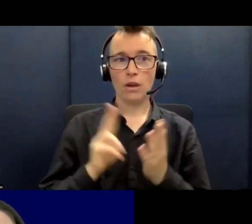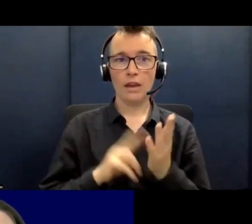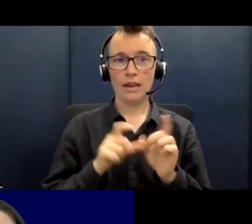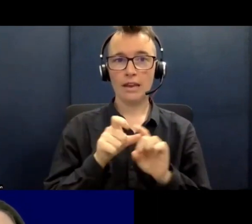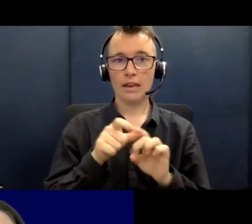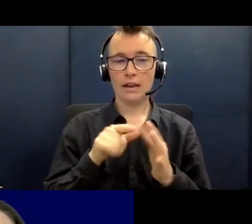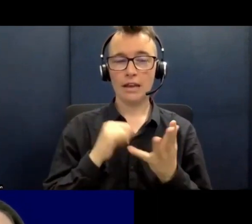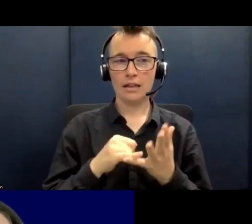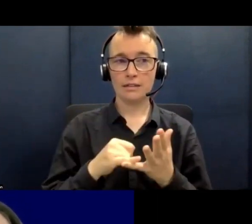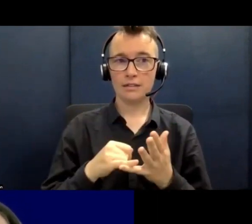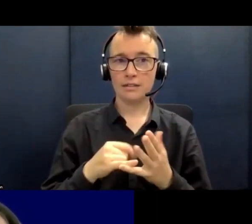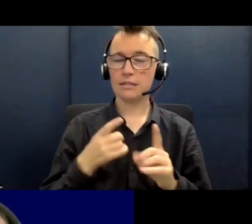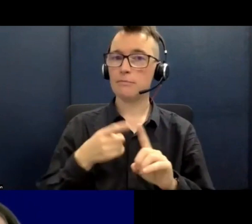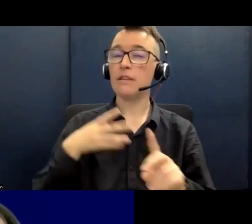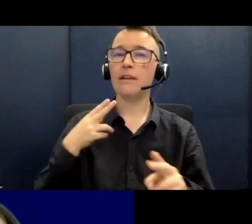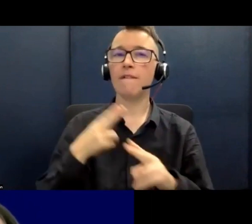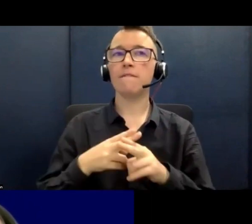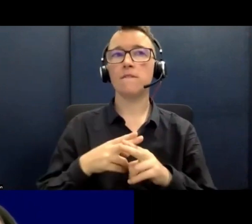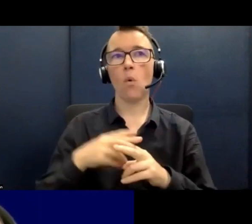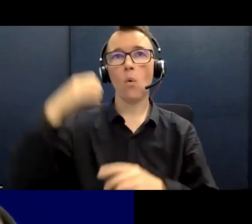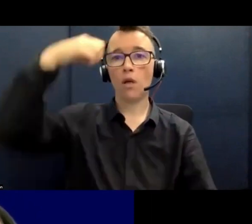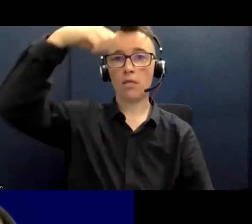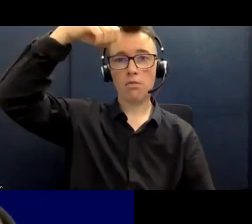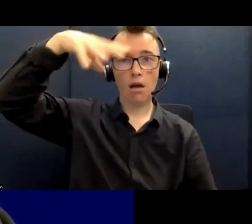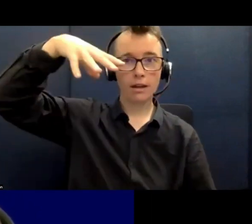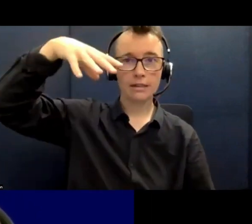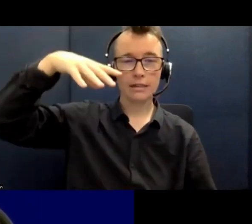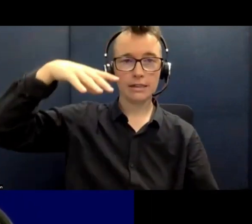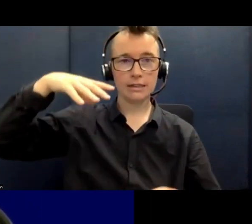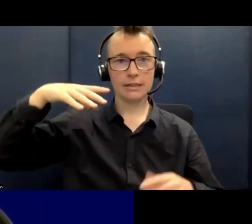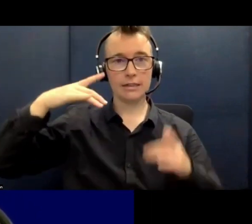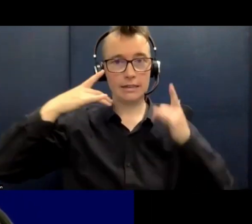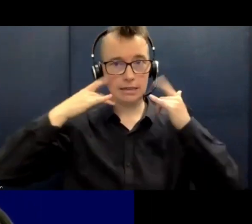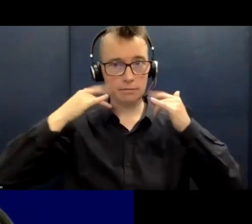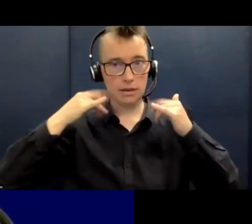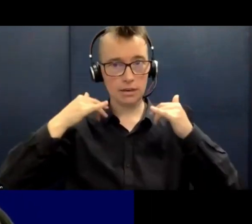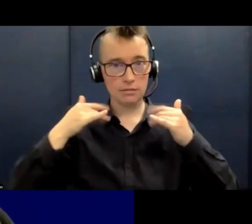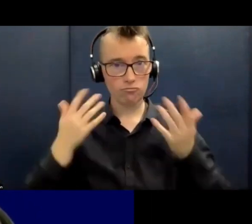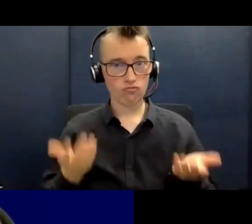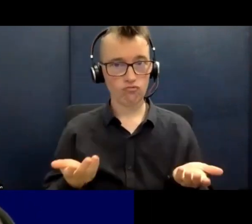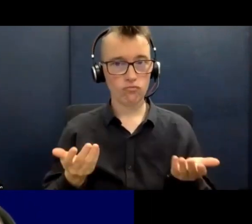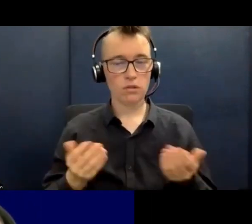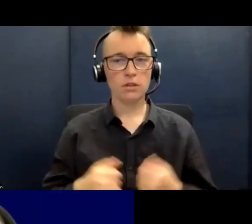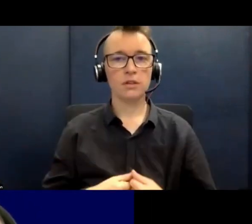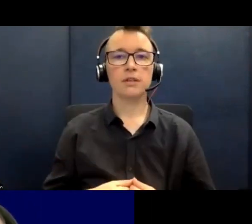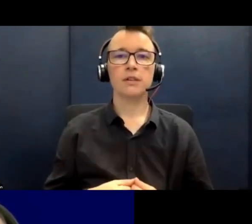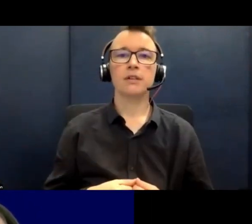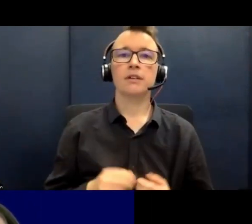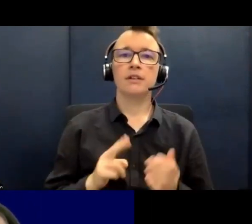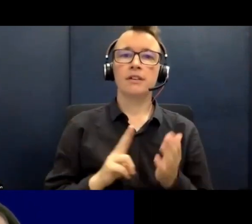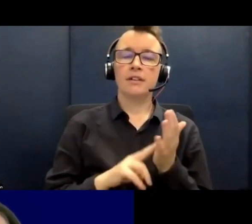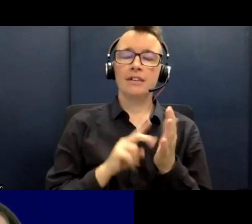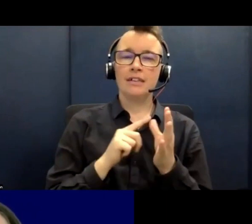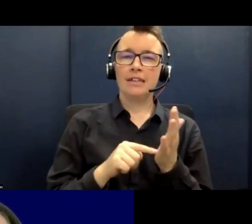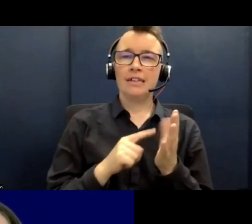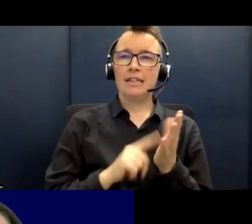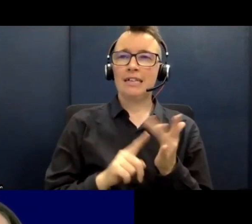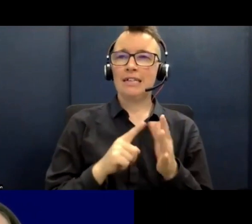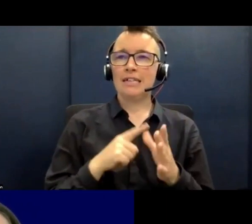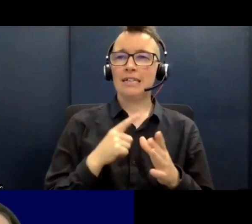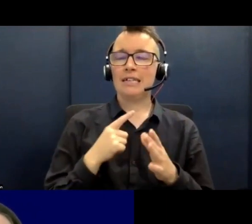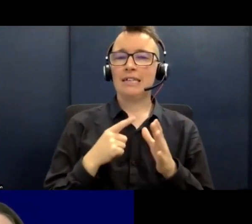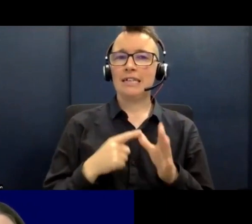[Natalia] So that's a little bit tricky. I'm not 100% sure how many